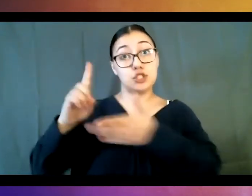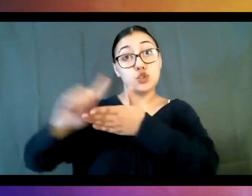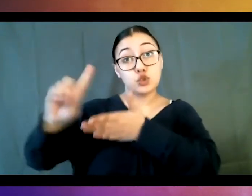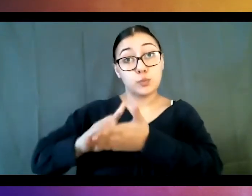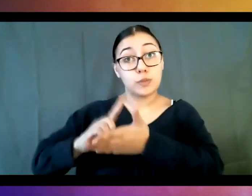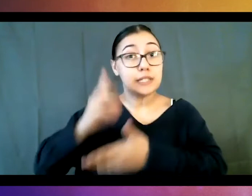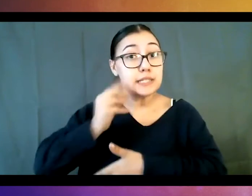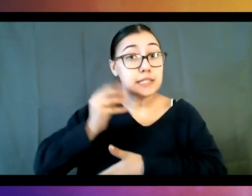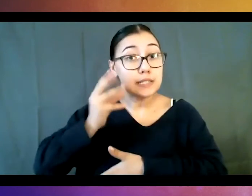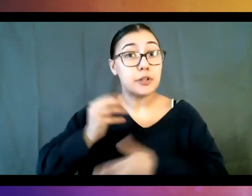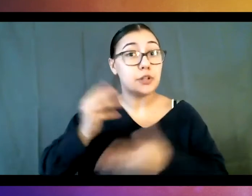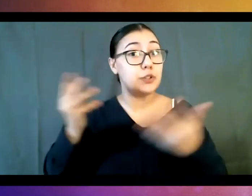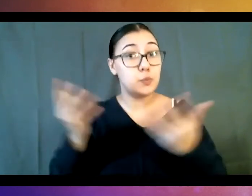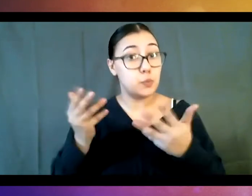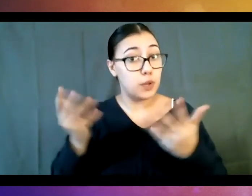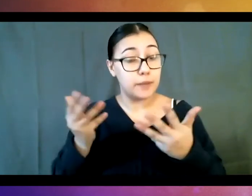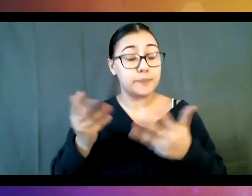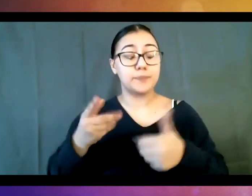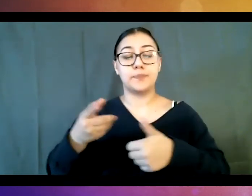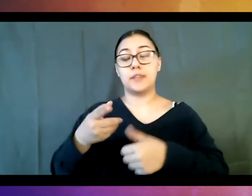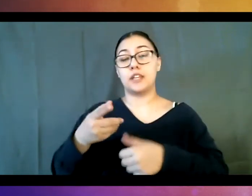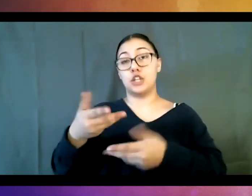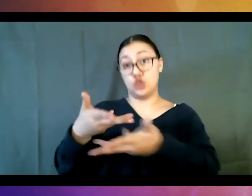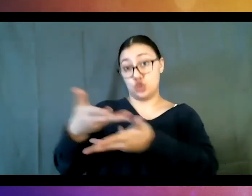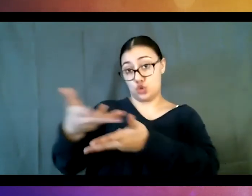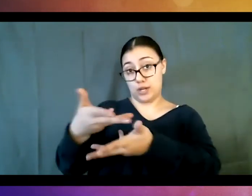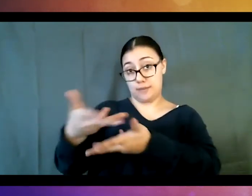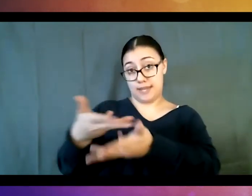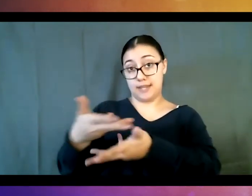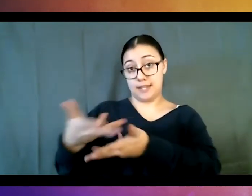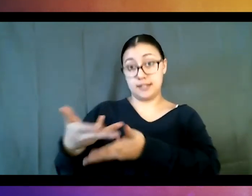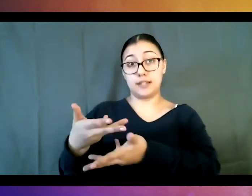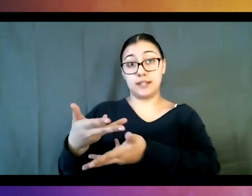of which are: in terms or conditions of employment,